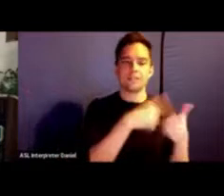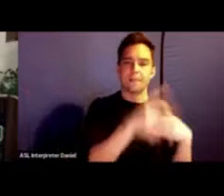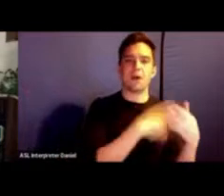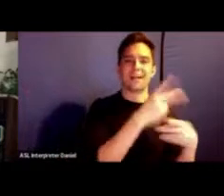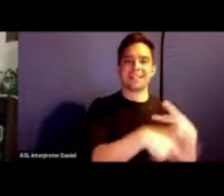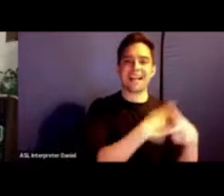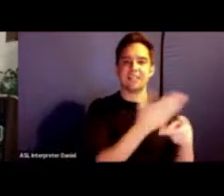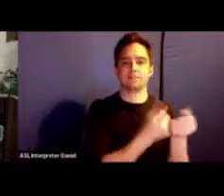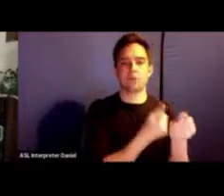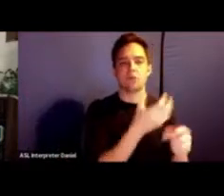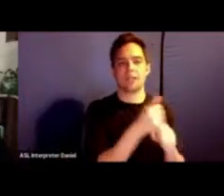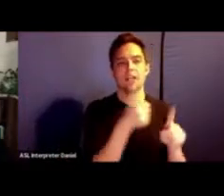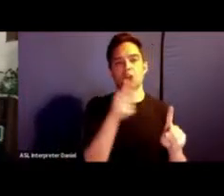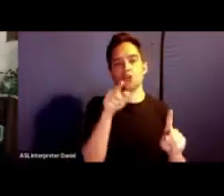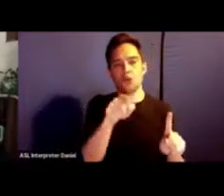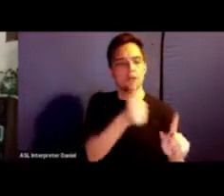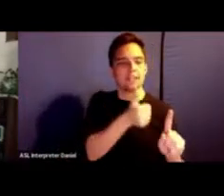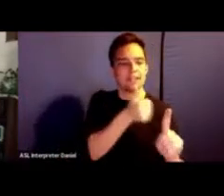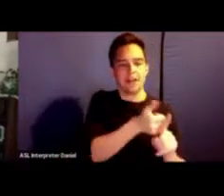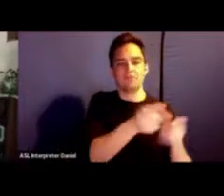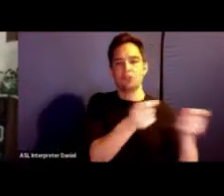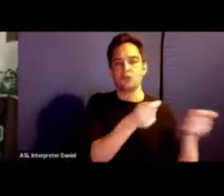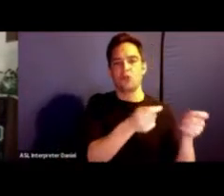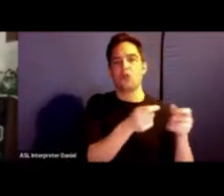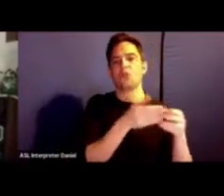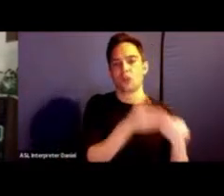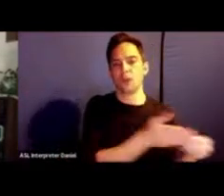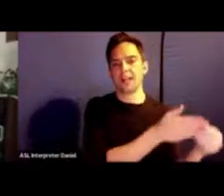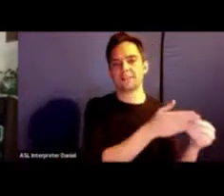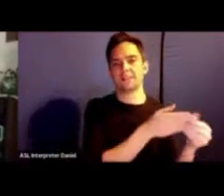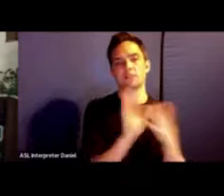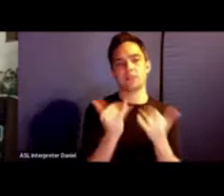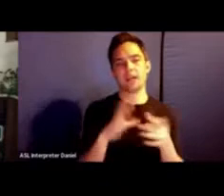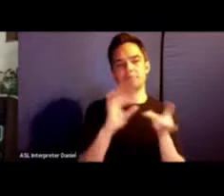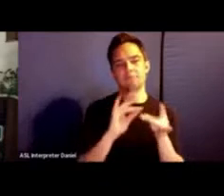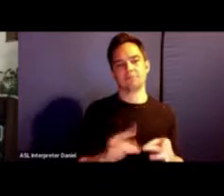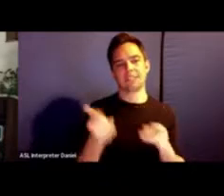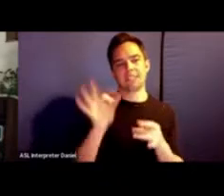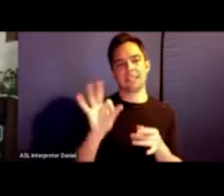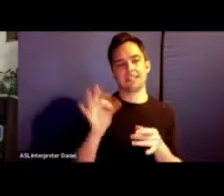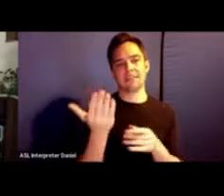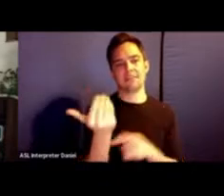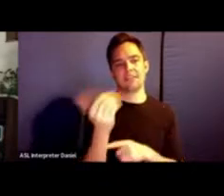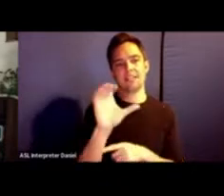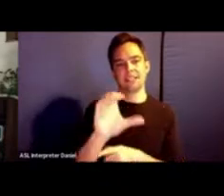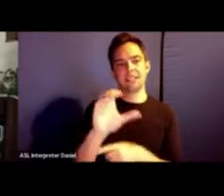receive if you self direct. So today I'm going to refer to the 1915 C waiver Technical Guide,